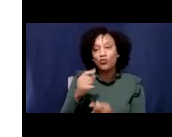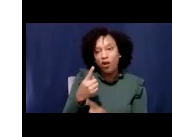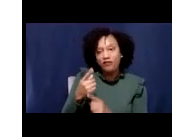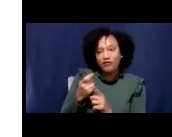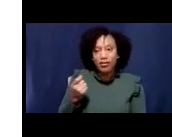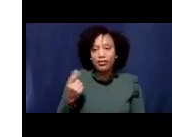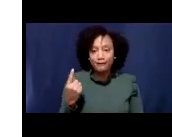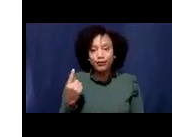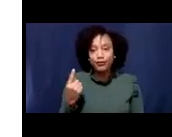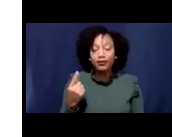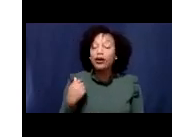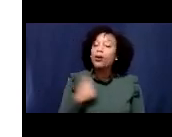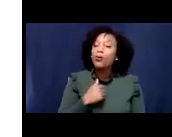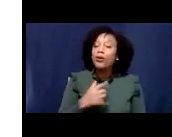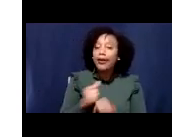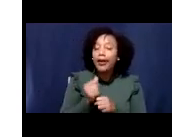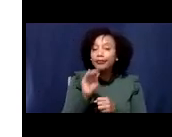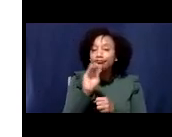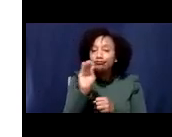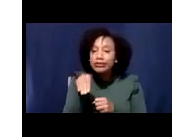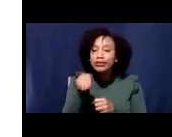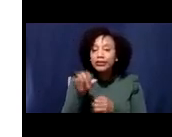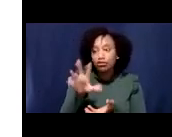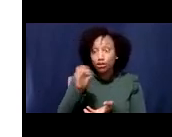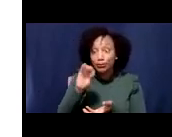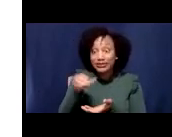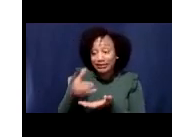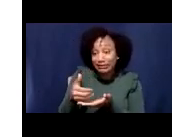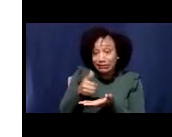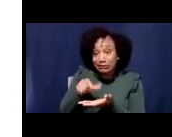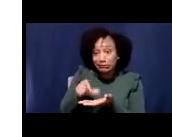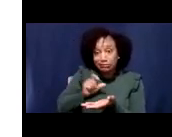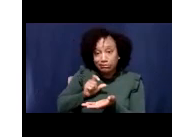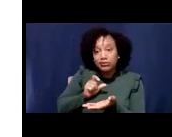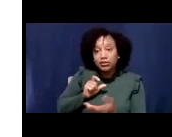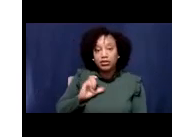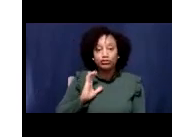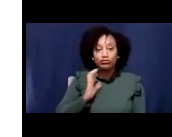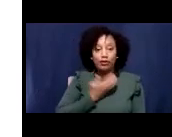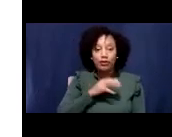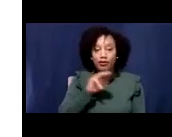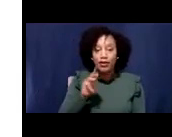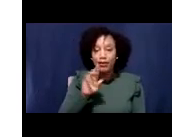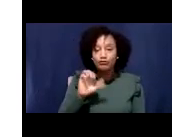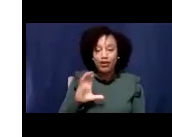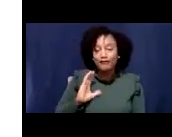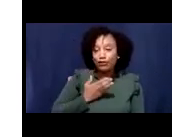So we will receive a portion of that 30% for our grants and services this fiscal year.